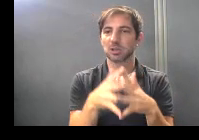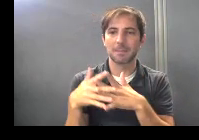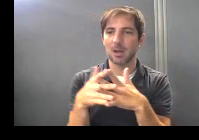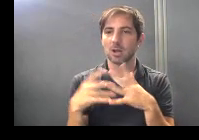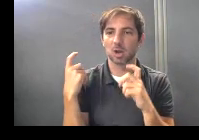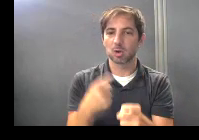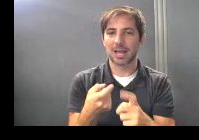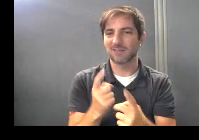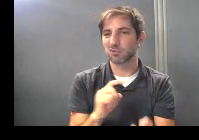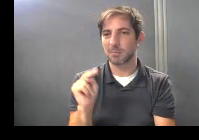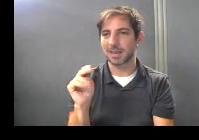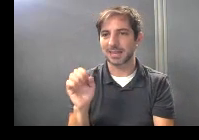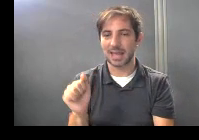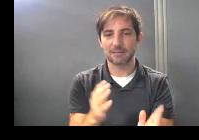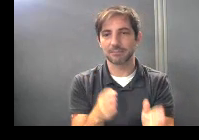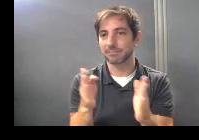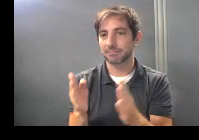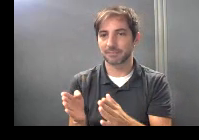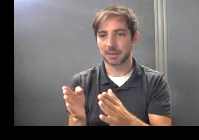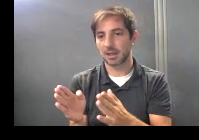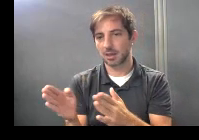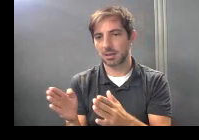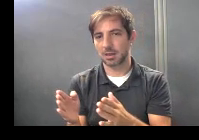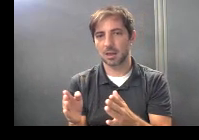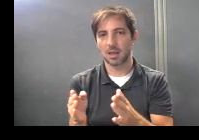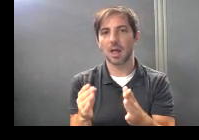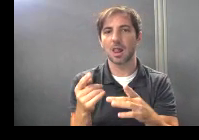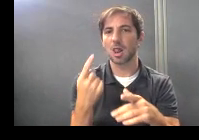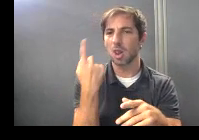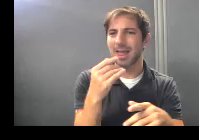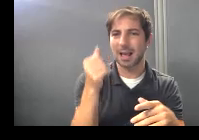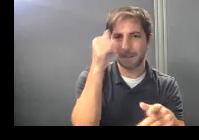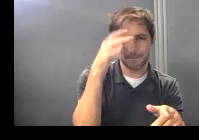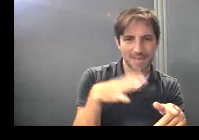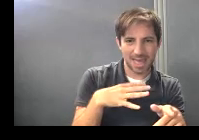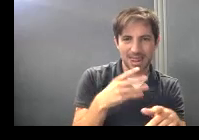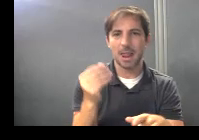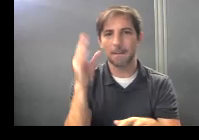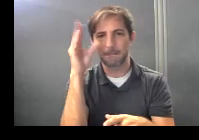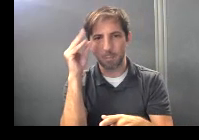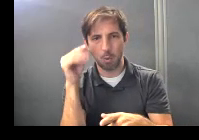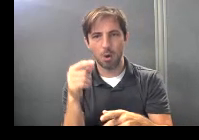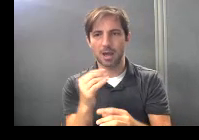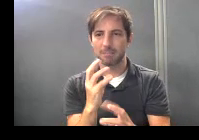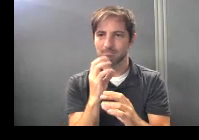ON THE LEFT ARE TWO MEN -- IT'S A MAN AND BOY EACH PLAYING THE TRUMPET.